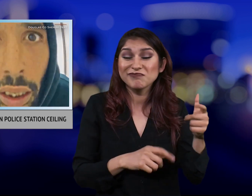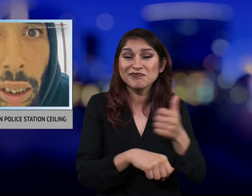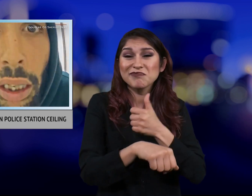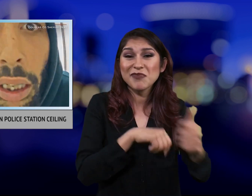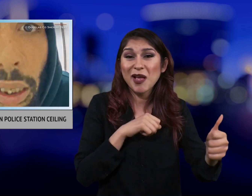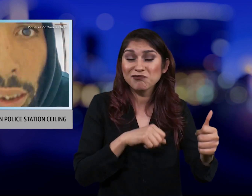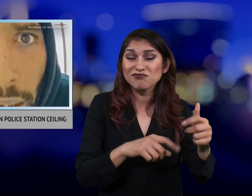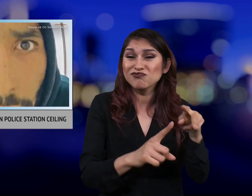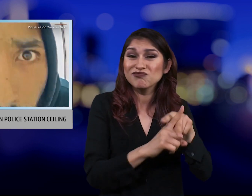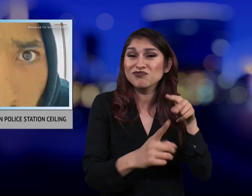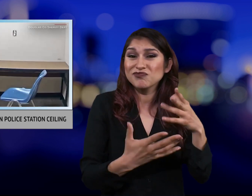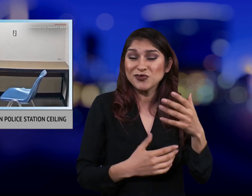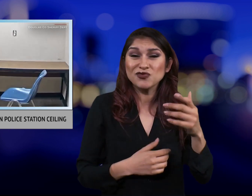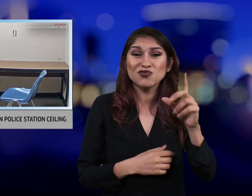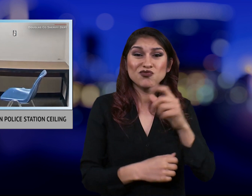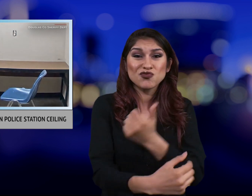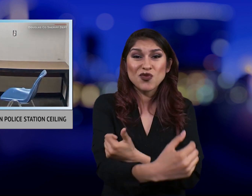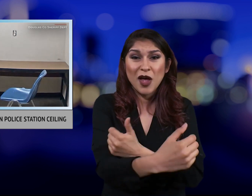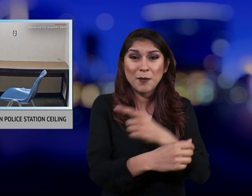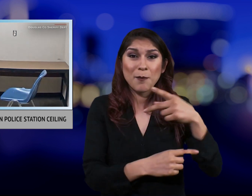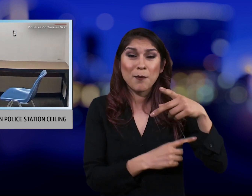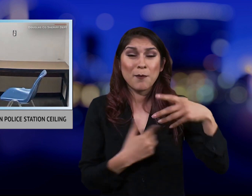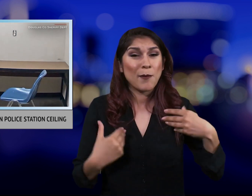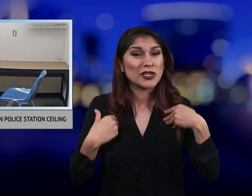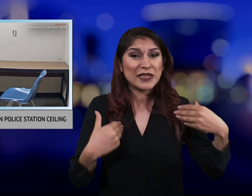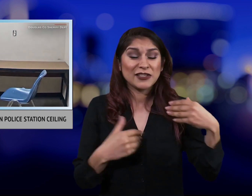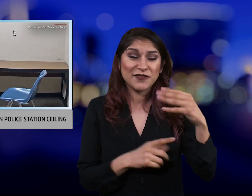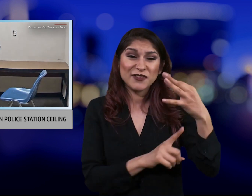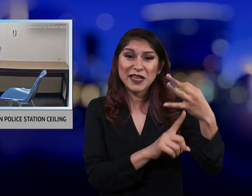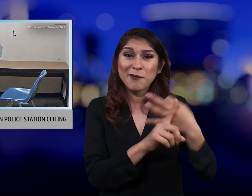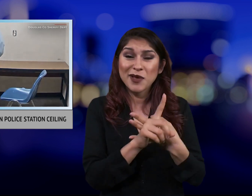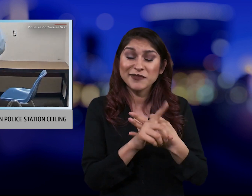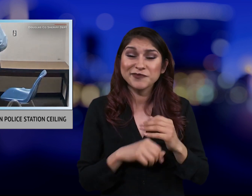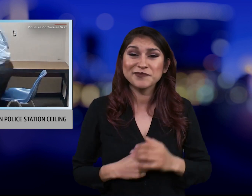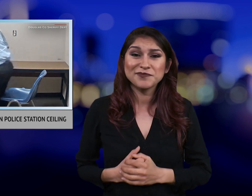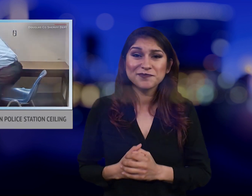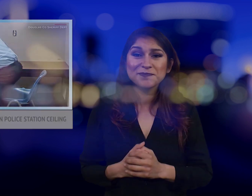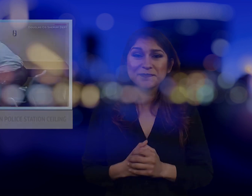Hartman's antics ended up landing him nine months probation for drug possession.